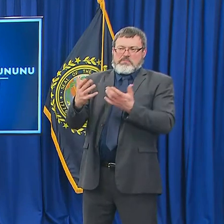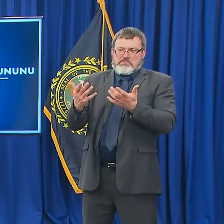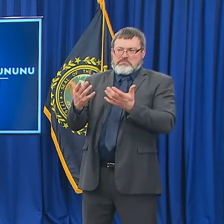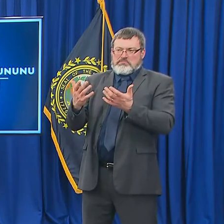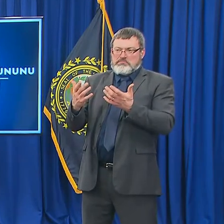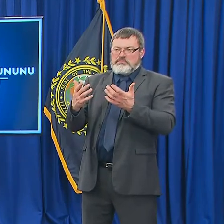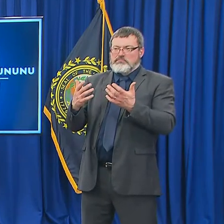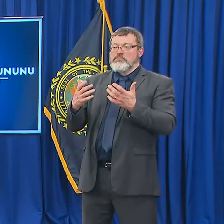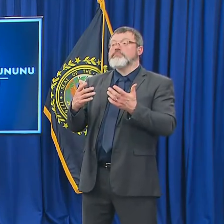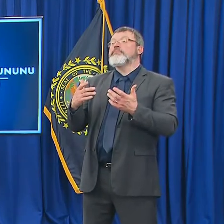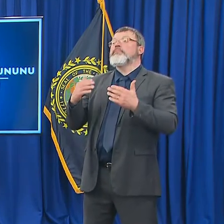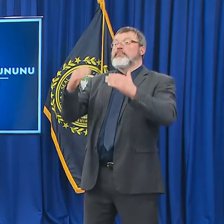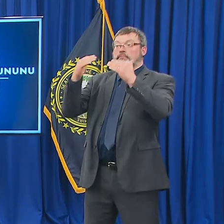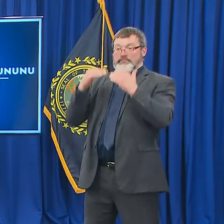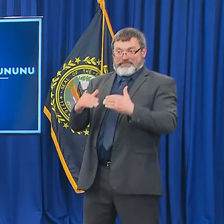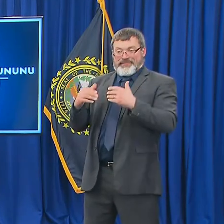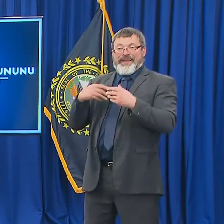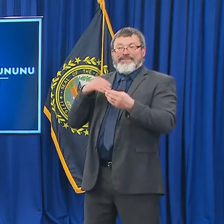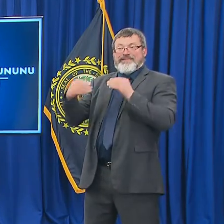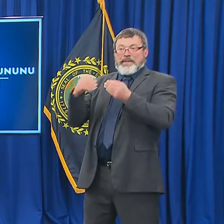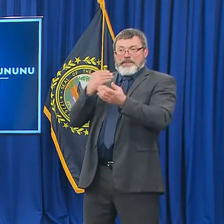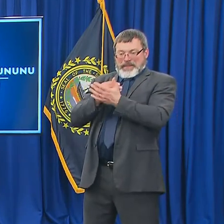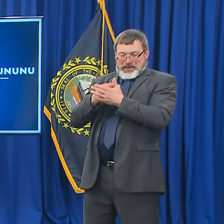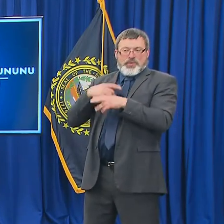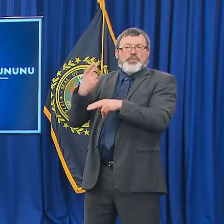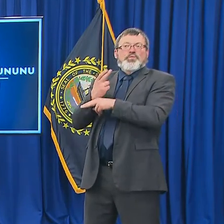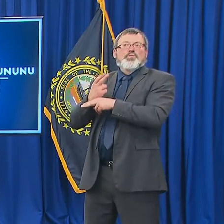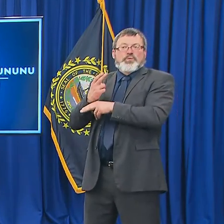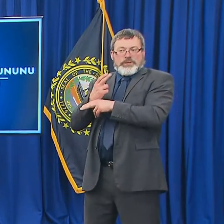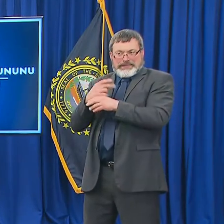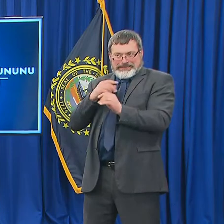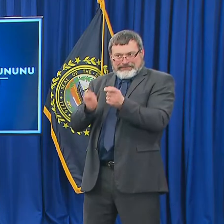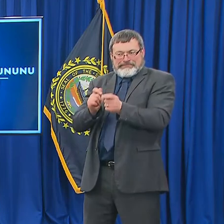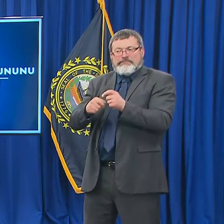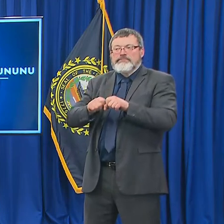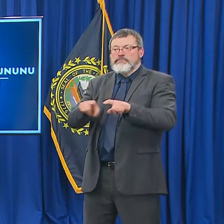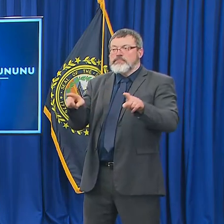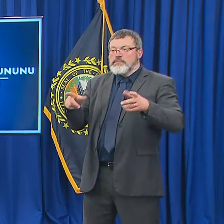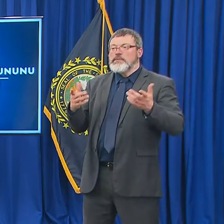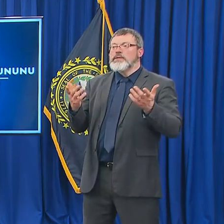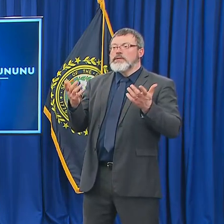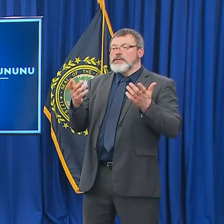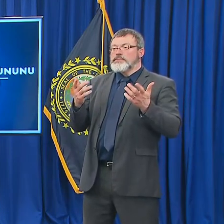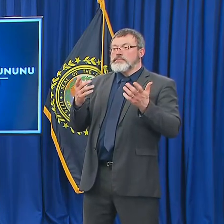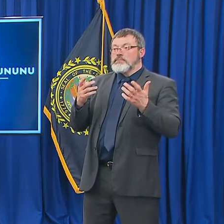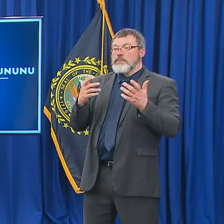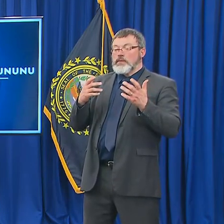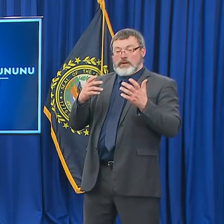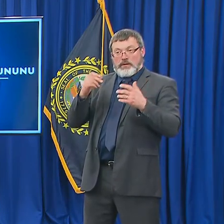Many more resources available to us than we probably would have anticipated US having at this point, just six months ago.